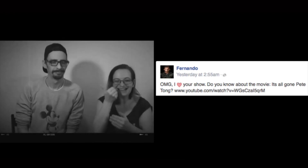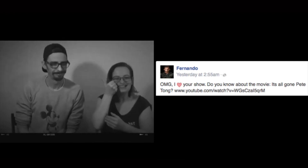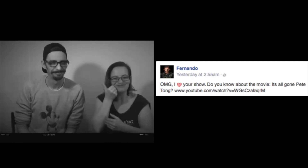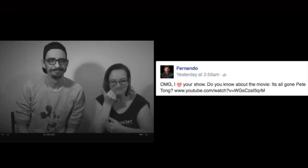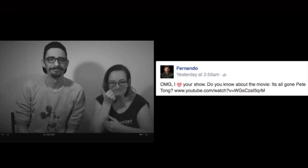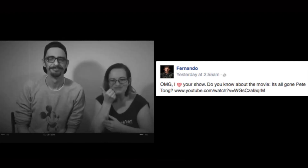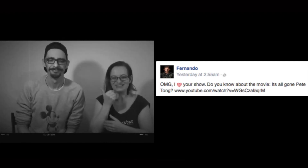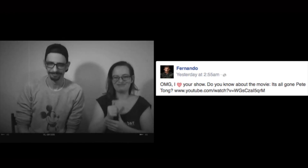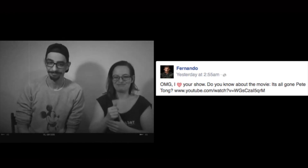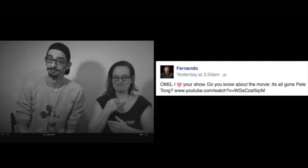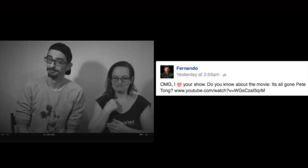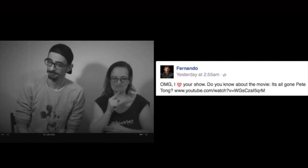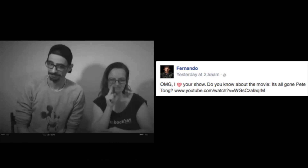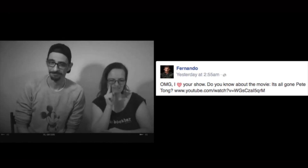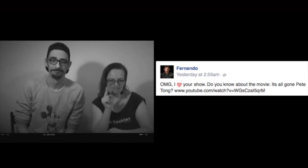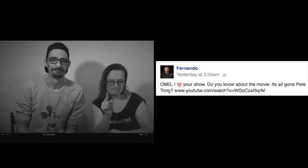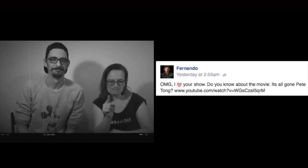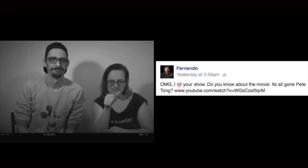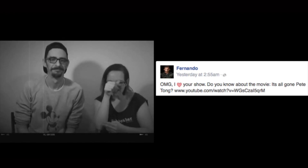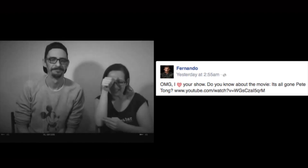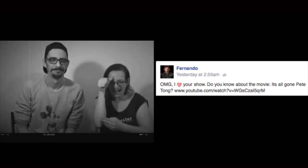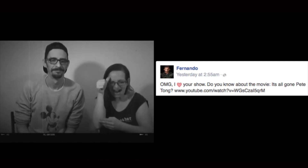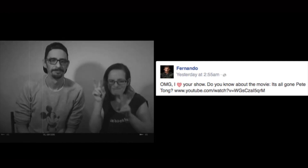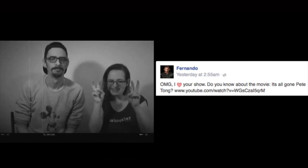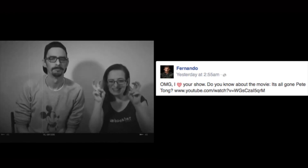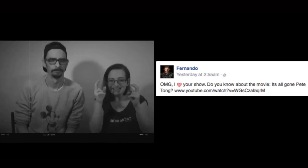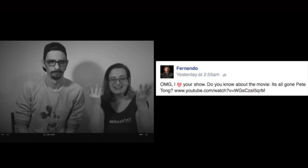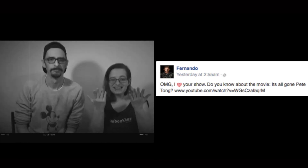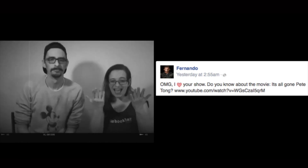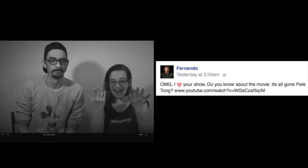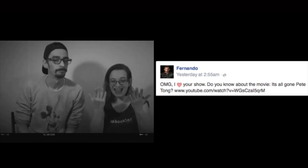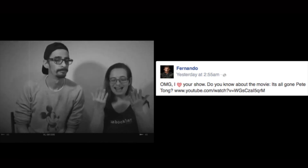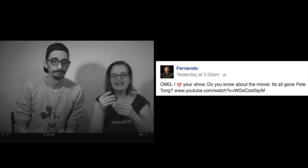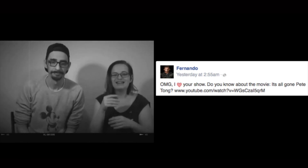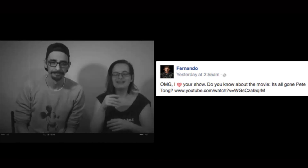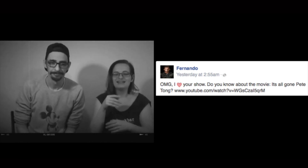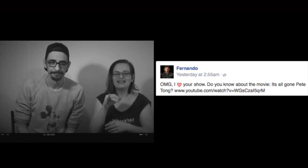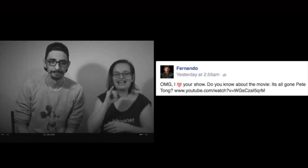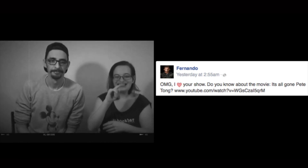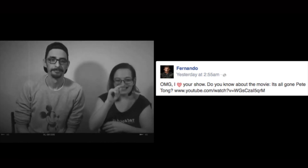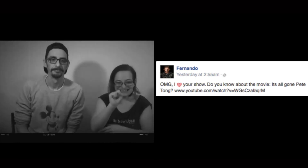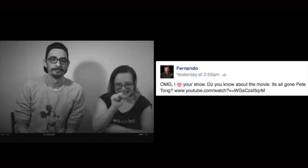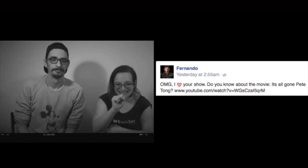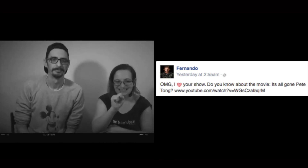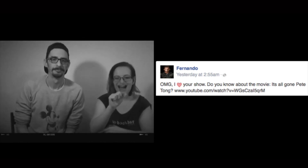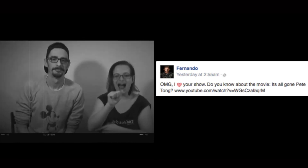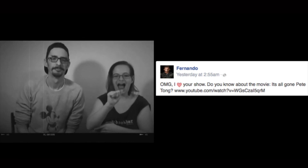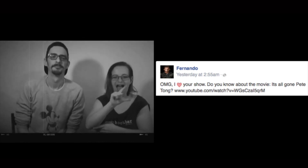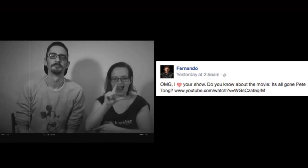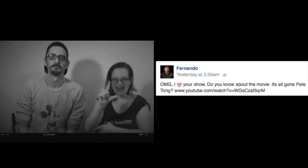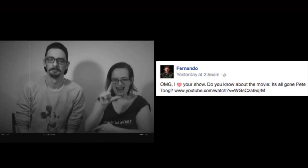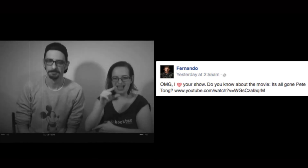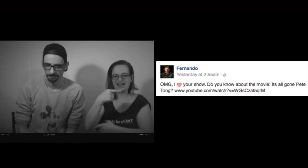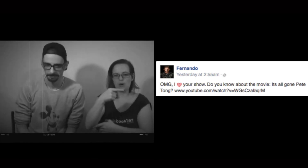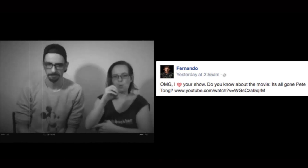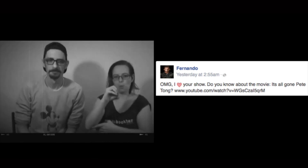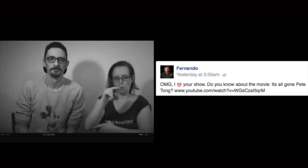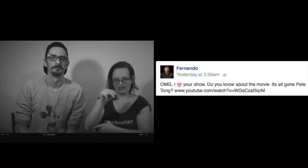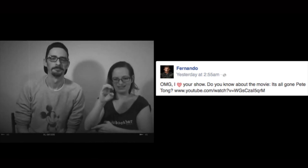Thank you at this point. That was very kind. I can read the title of the movie here and it is called